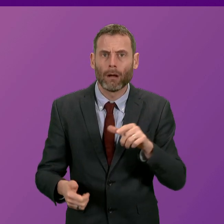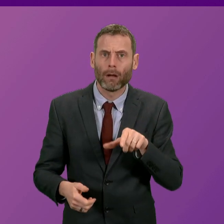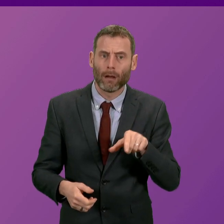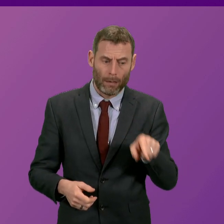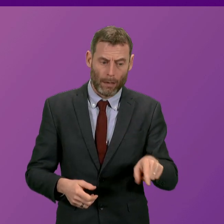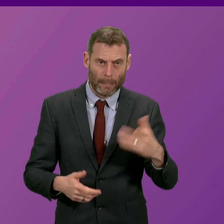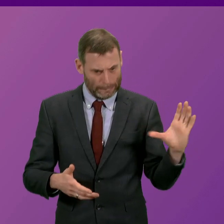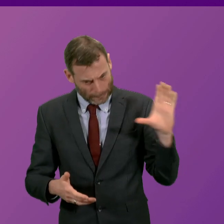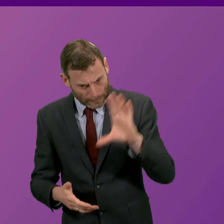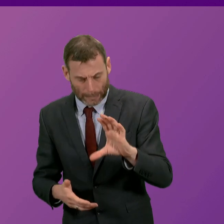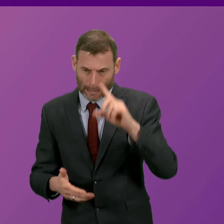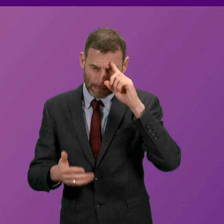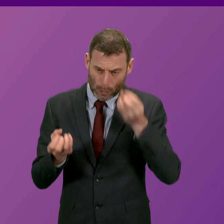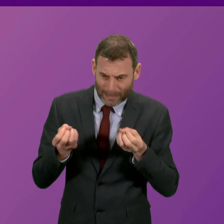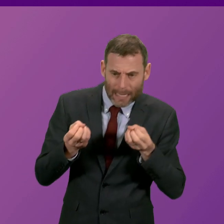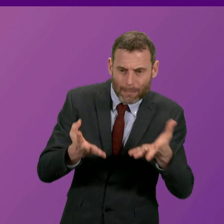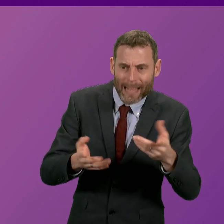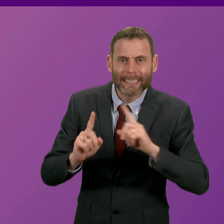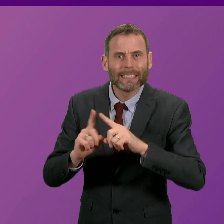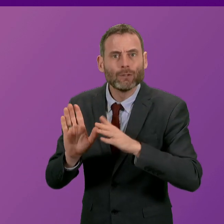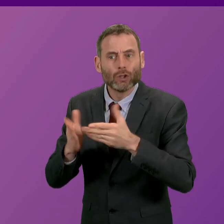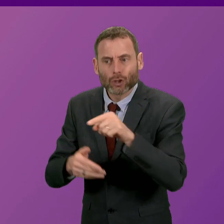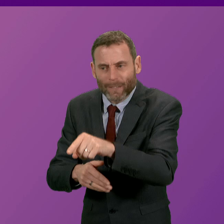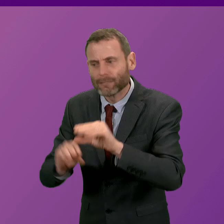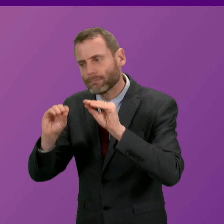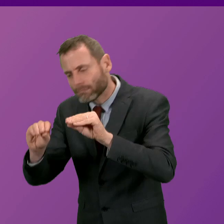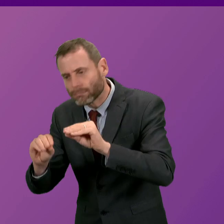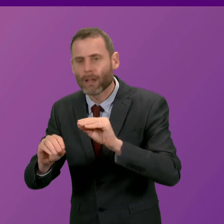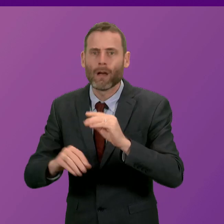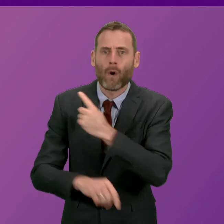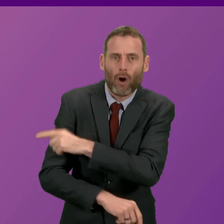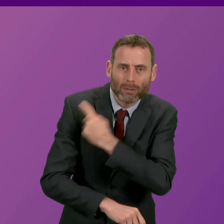being made in our public services and public finances as a consequence of the